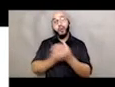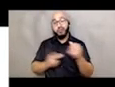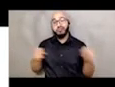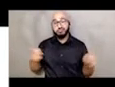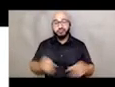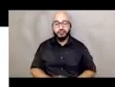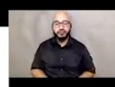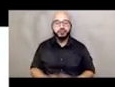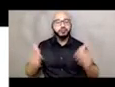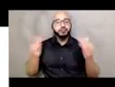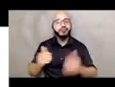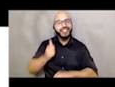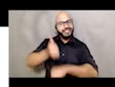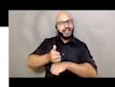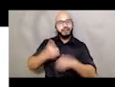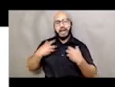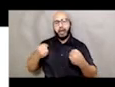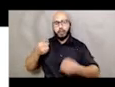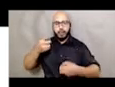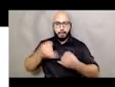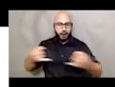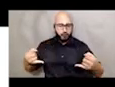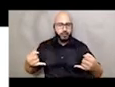So by establishing healthy boundaries, it does have its benefits,